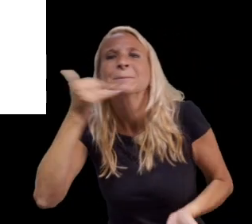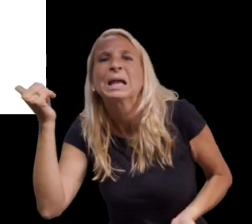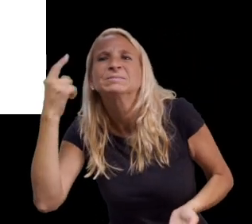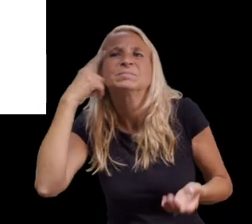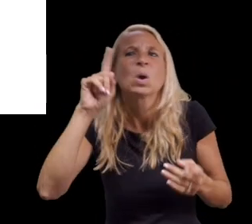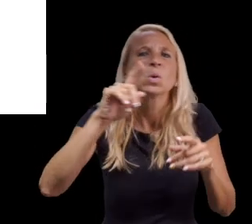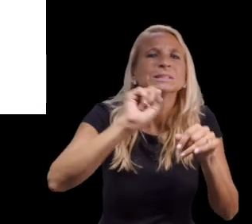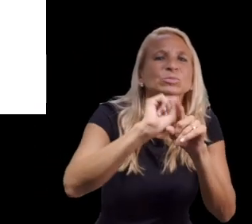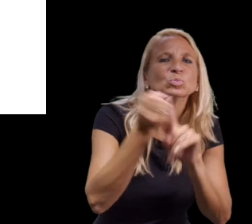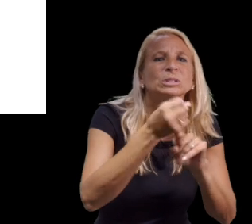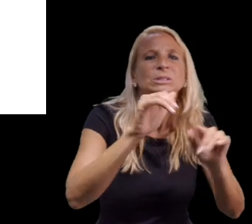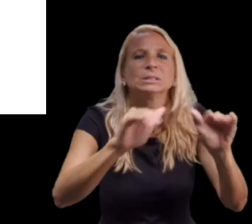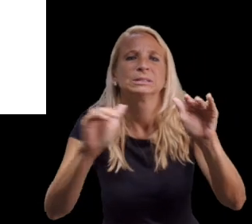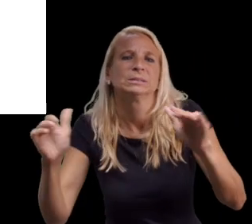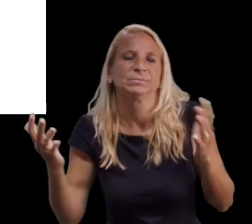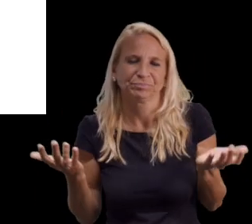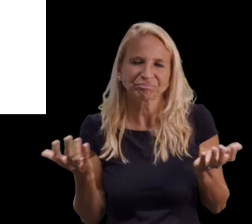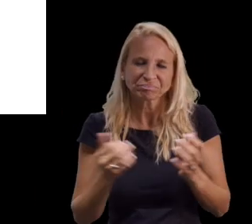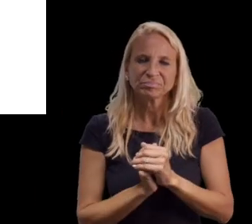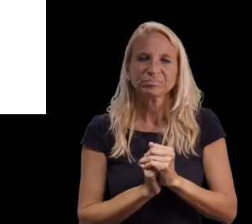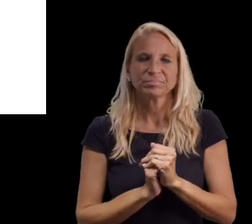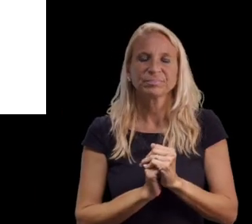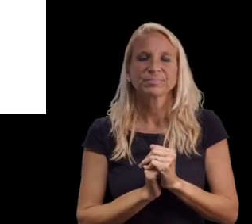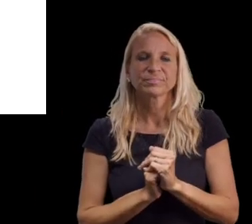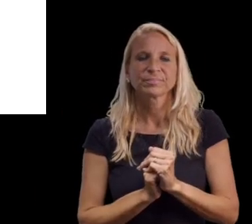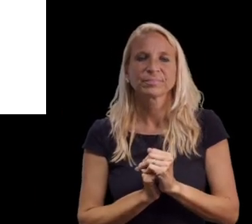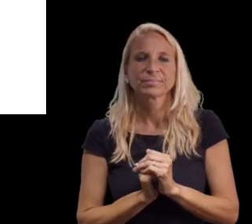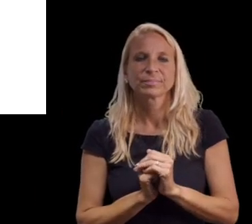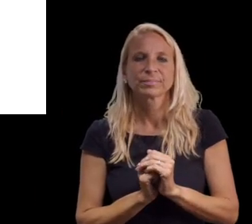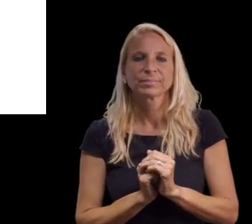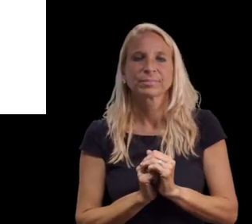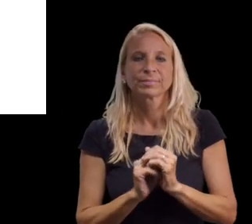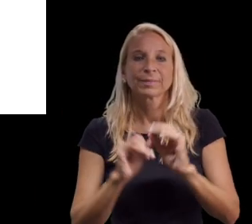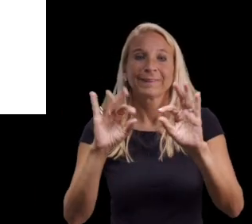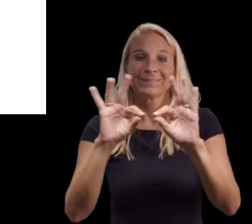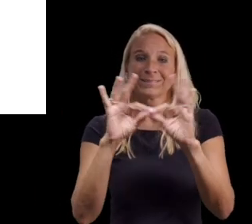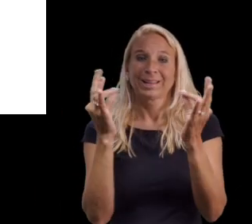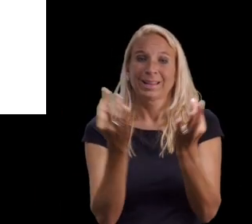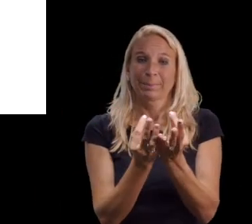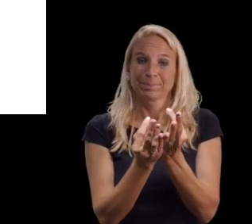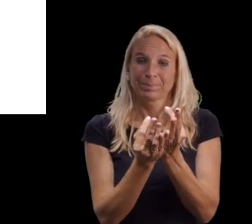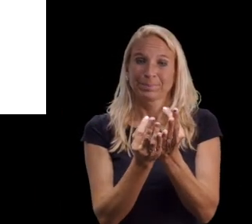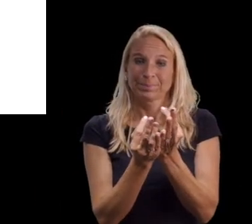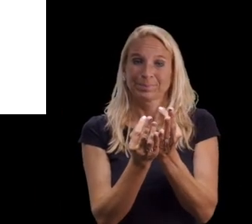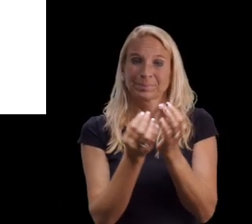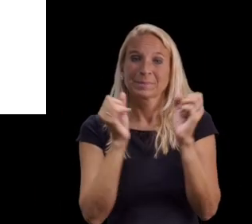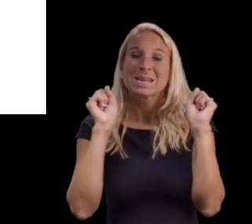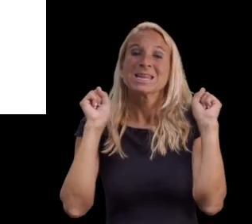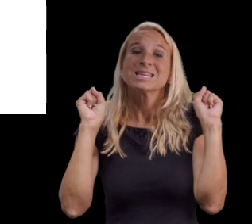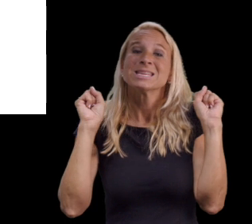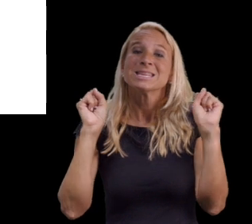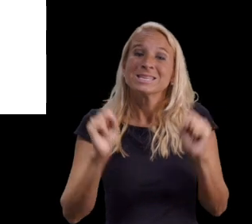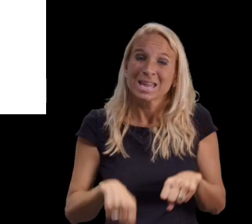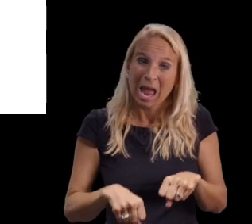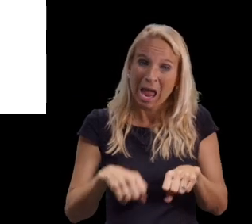on what may work best depending on the situation. A family can be a referring entity to a person